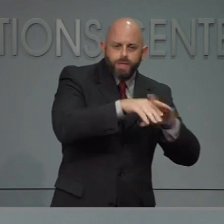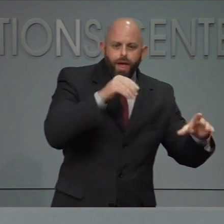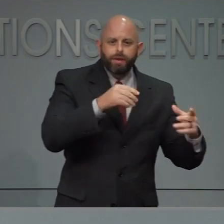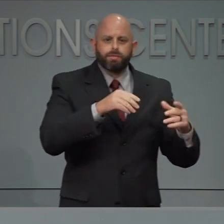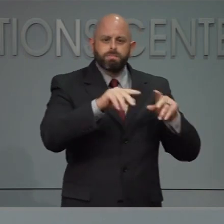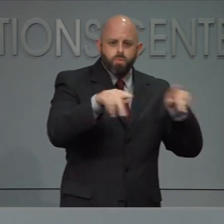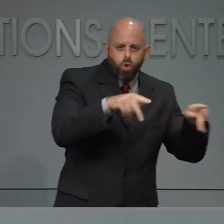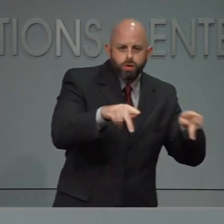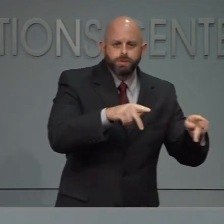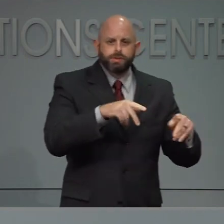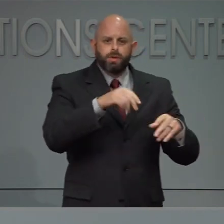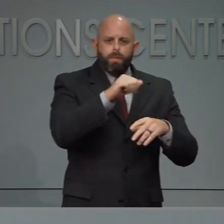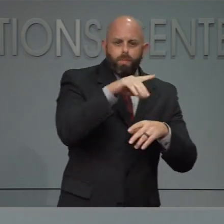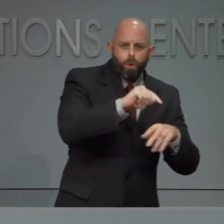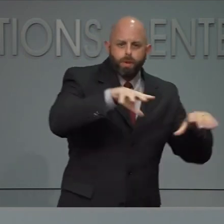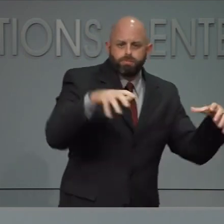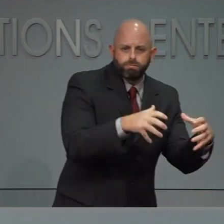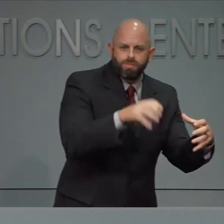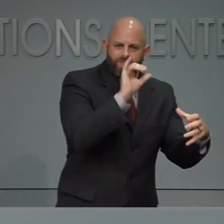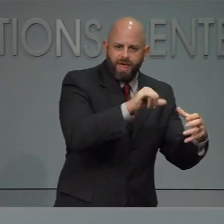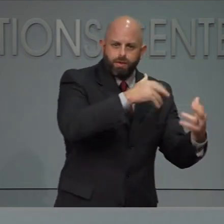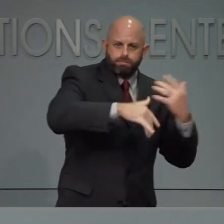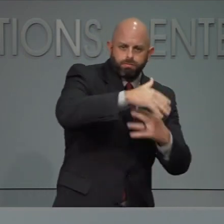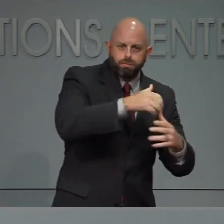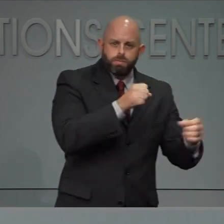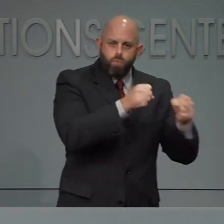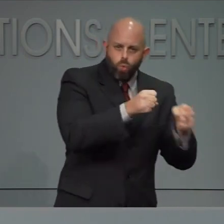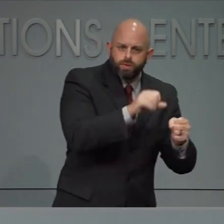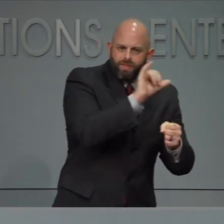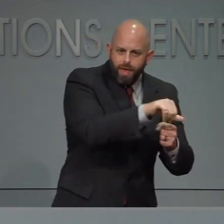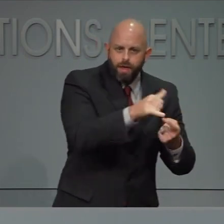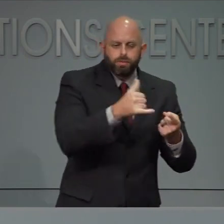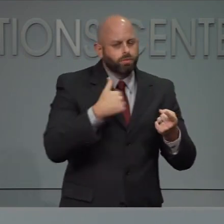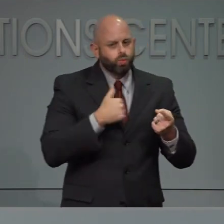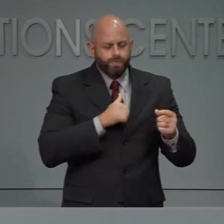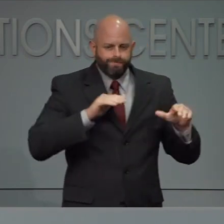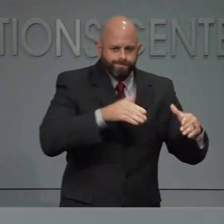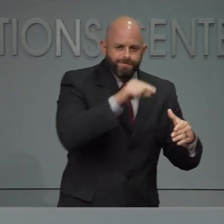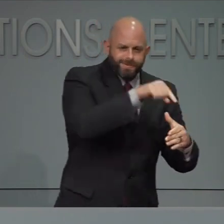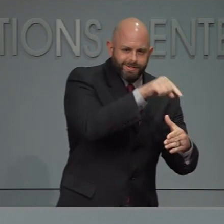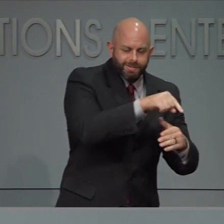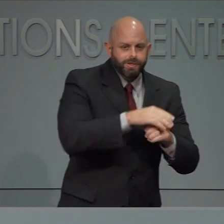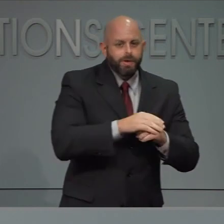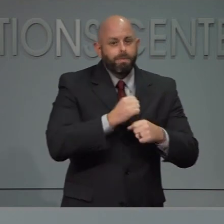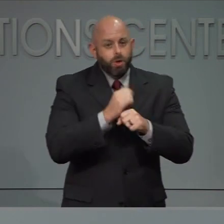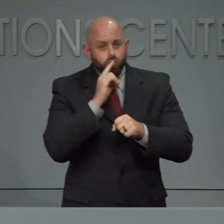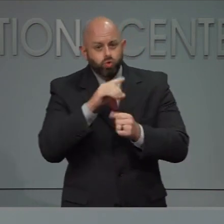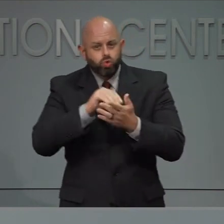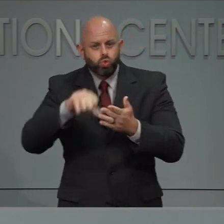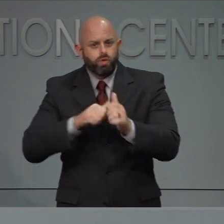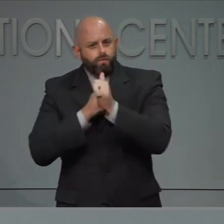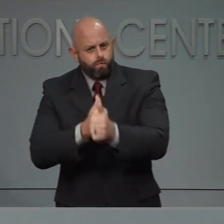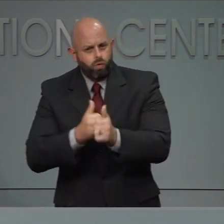TO UNIVERSITIES THAT THEY NEED TO BE DOING MORE HERE USING THEIR STUDENT CODES OF CONDUCT USING HONOR CODE VIOLATIONS TO